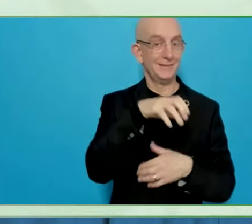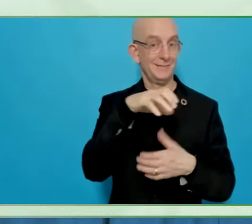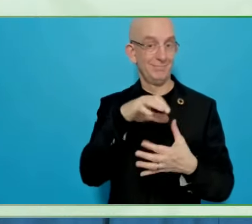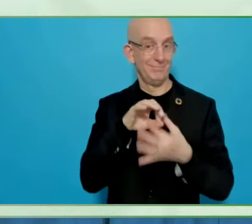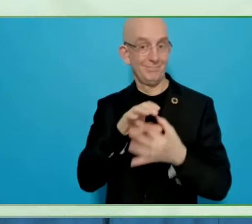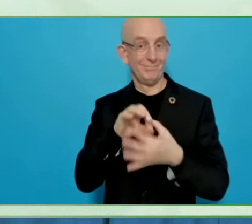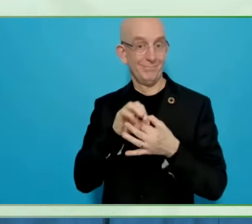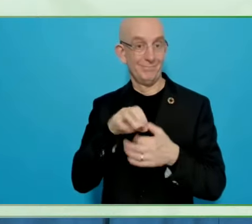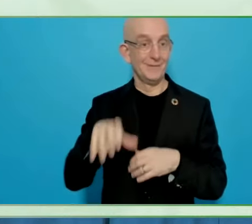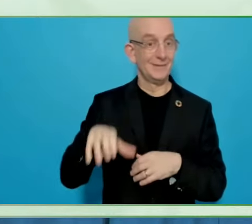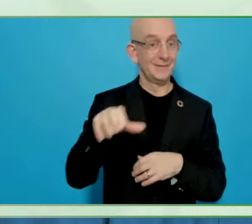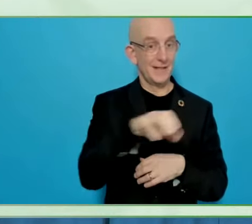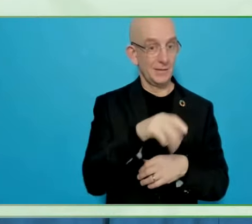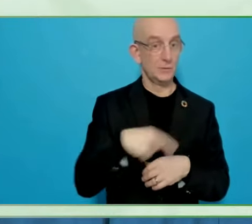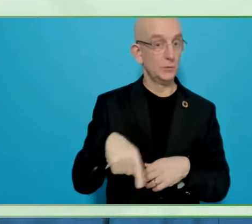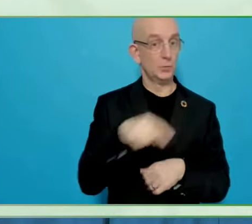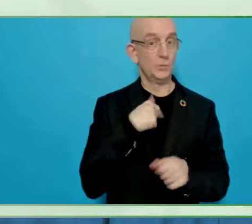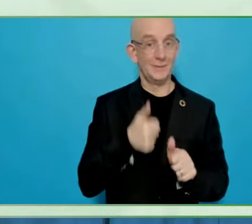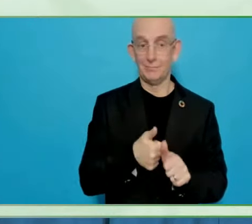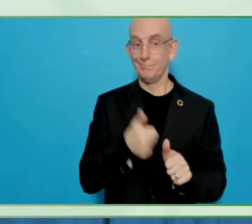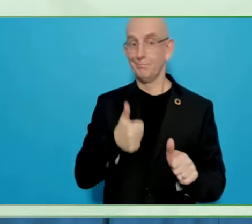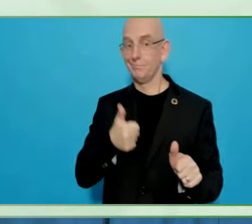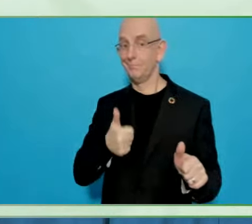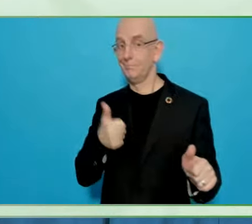The first around general communication their bases,